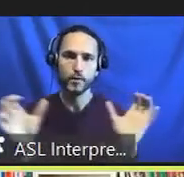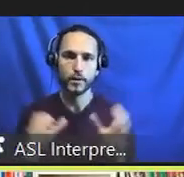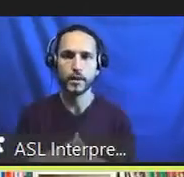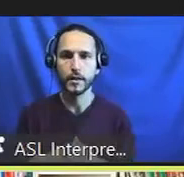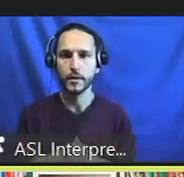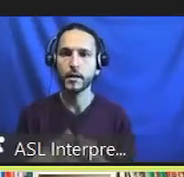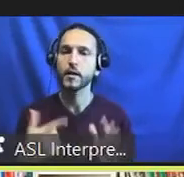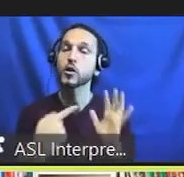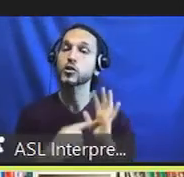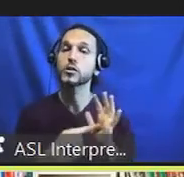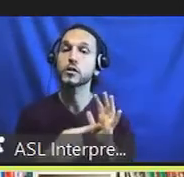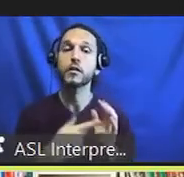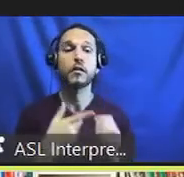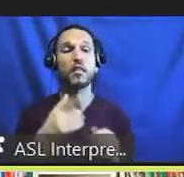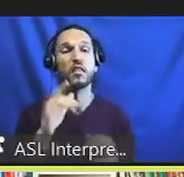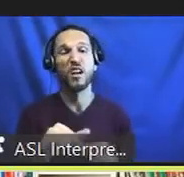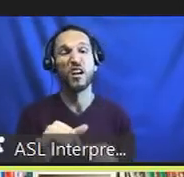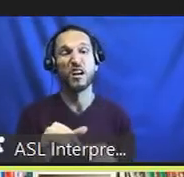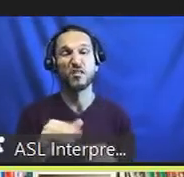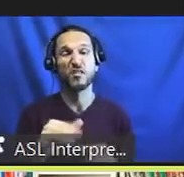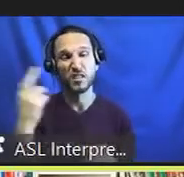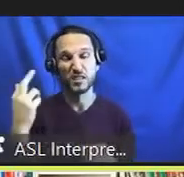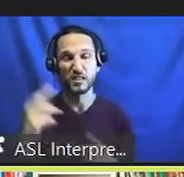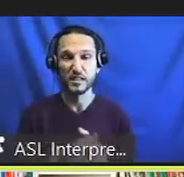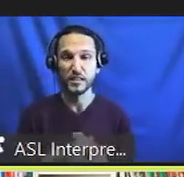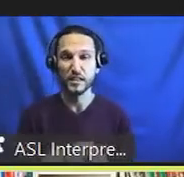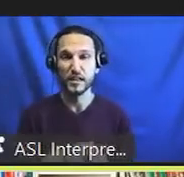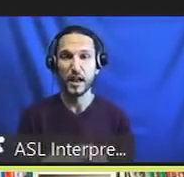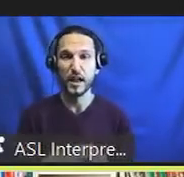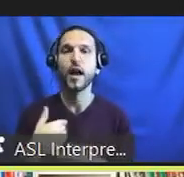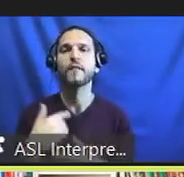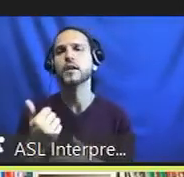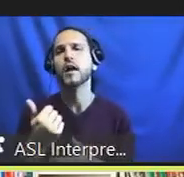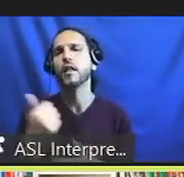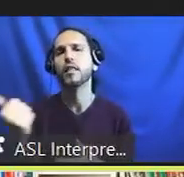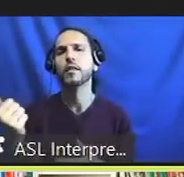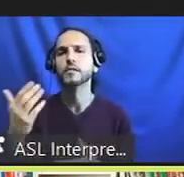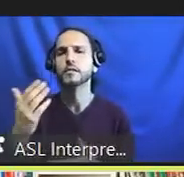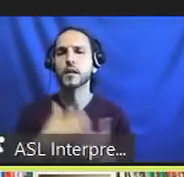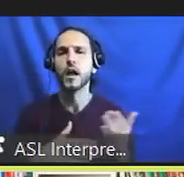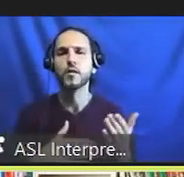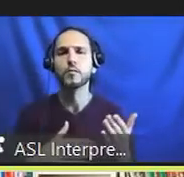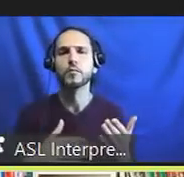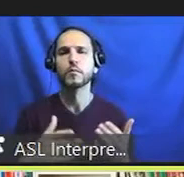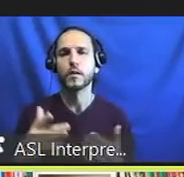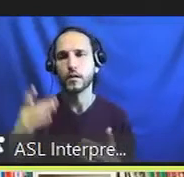So for exactly those reasons, there are some artificial intelligence solutions out there